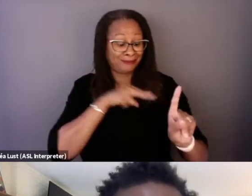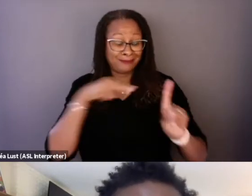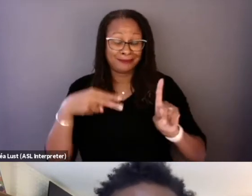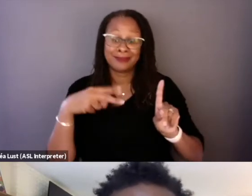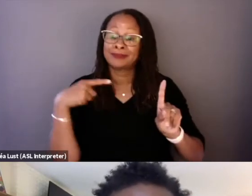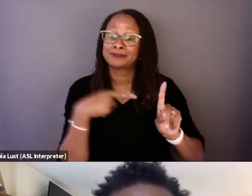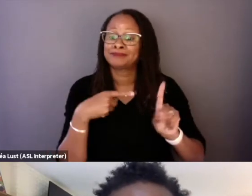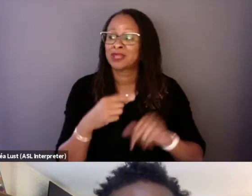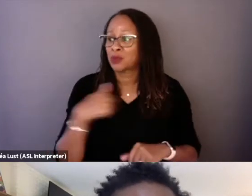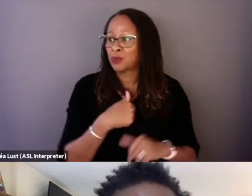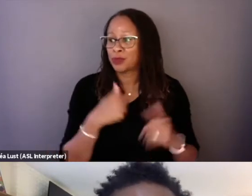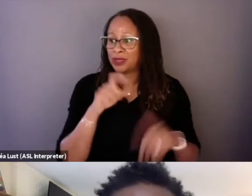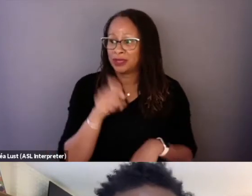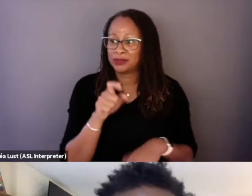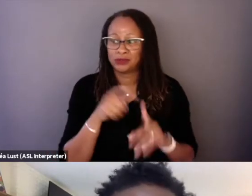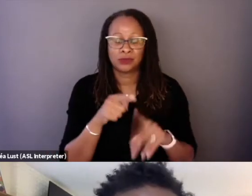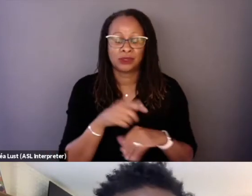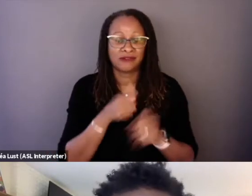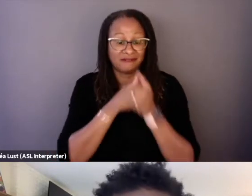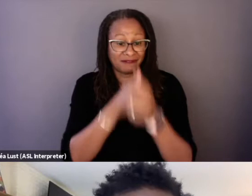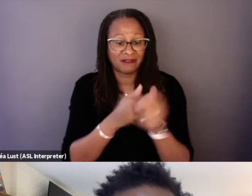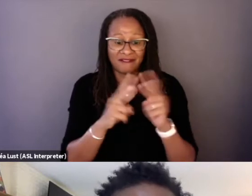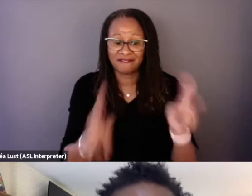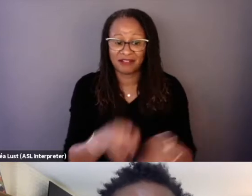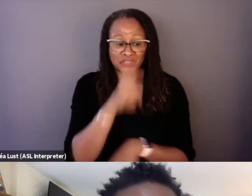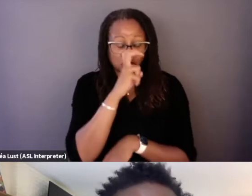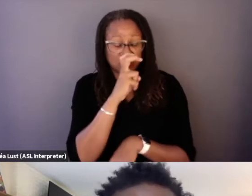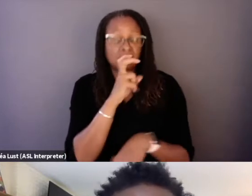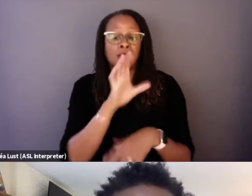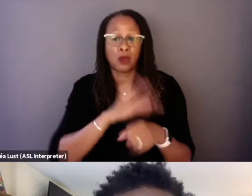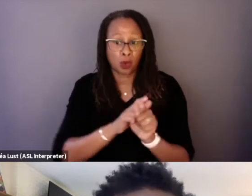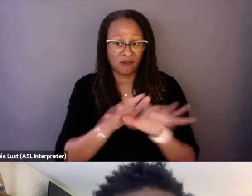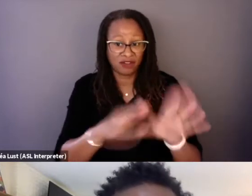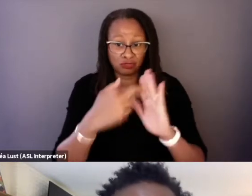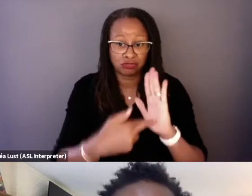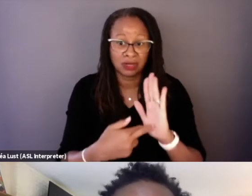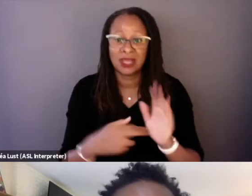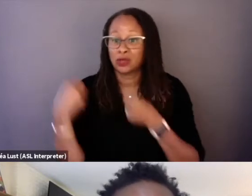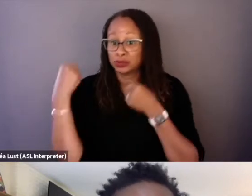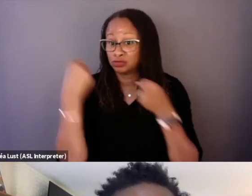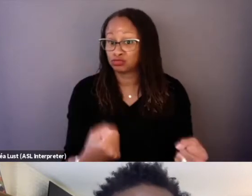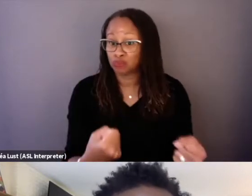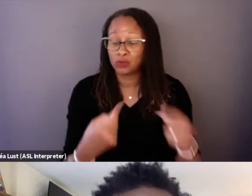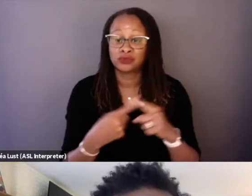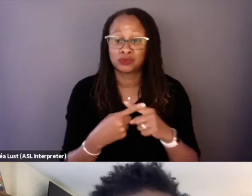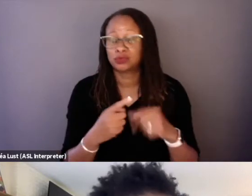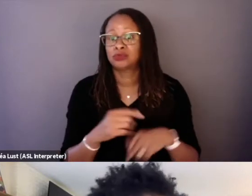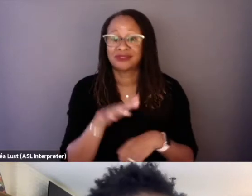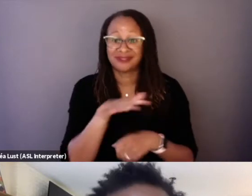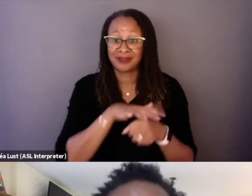we had to abide by very strict COVID protocols, we all drove down there, there were only a certain number of people in the car,